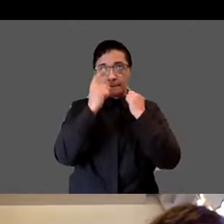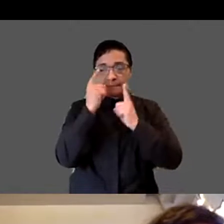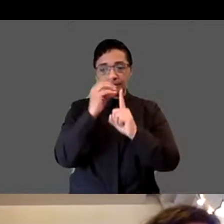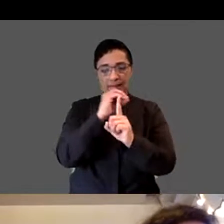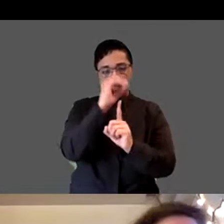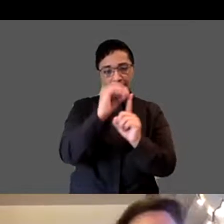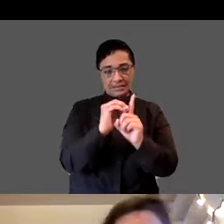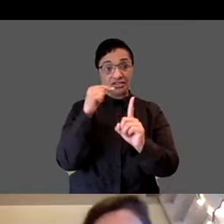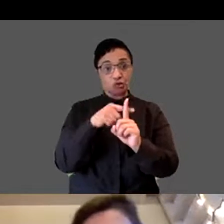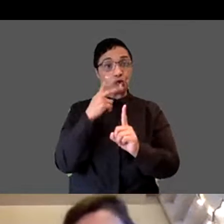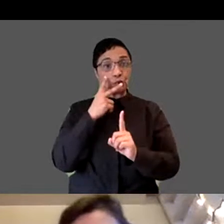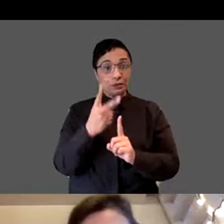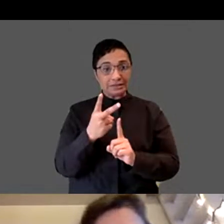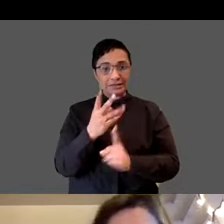with disabilities in that area.